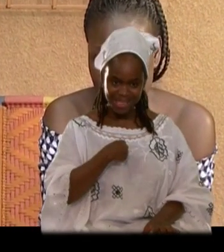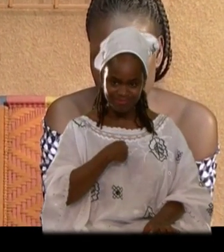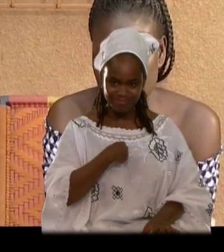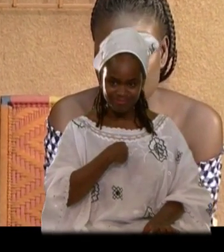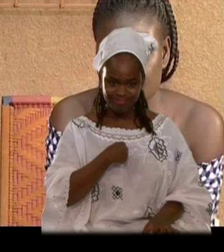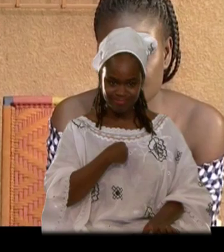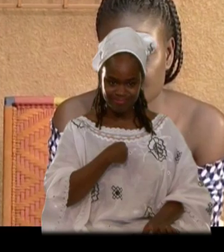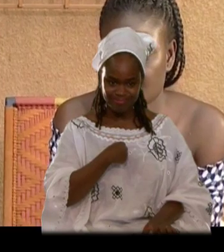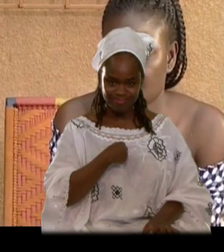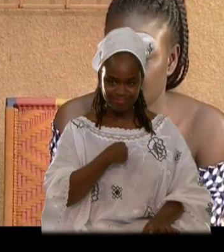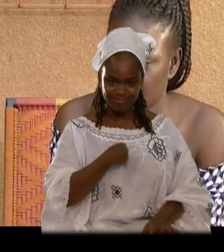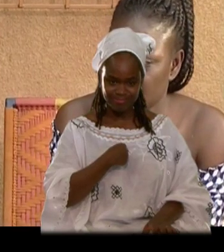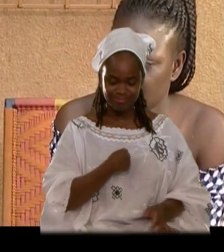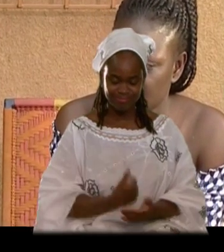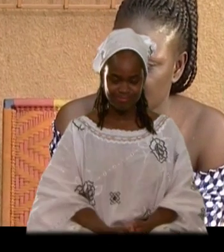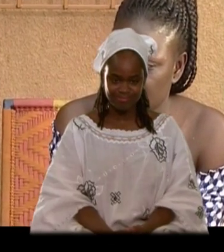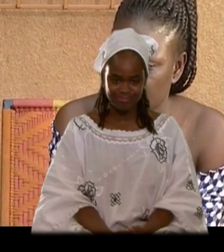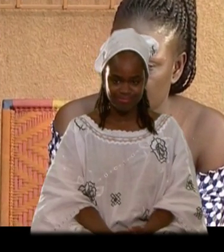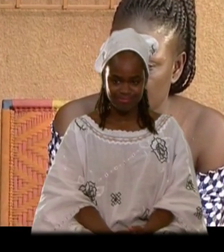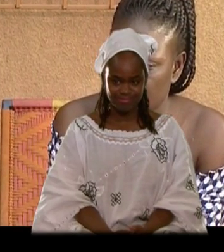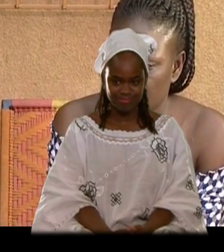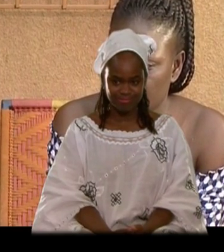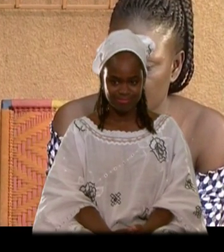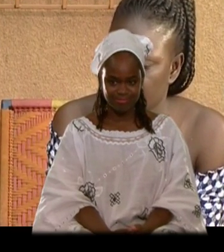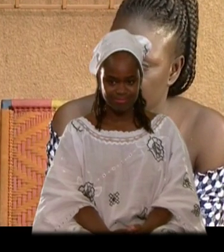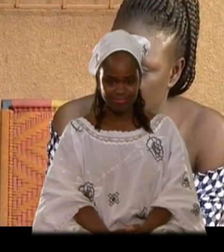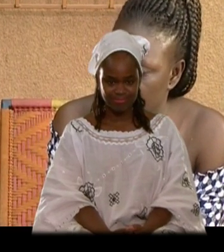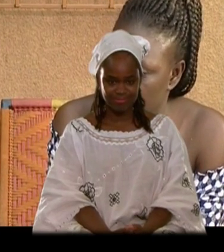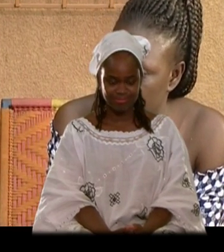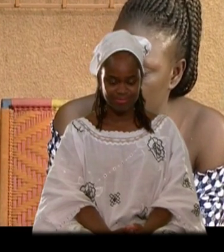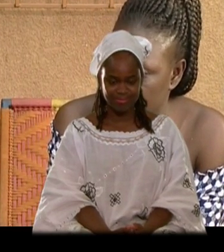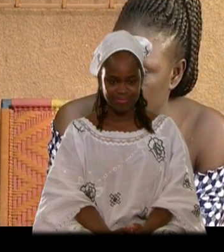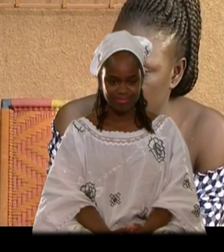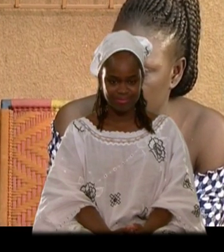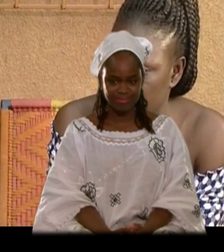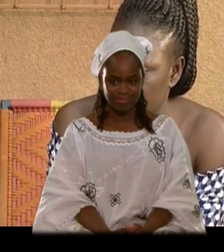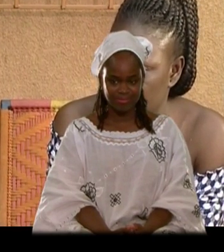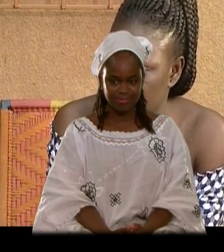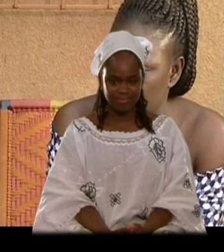Yes, you already know somebody living with HIV.